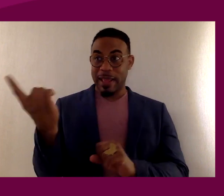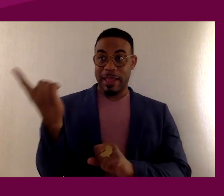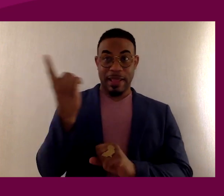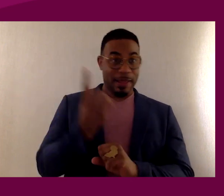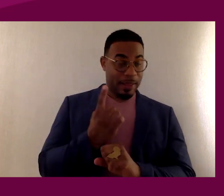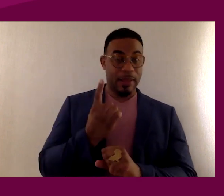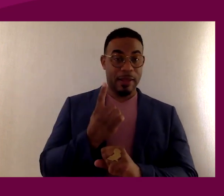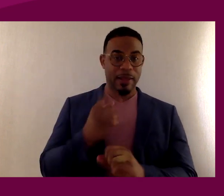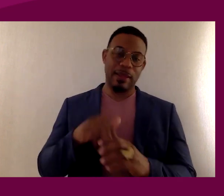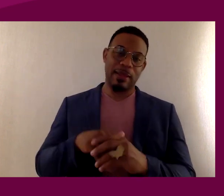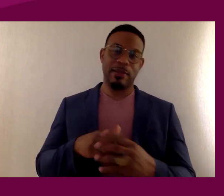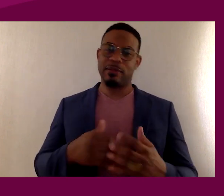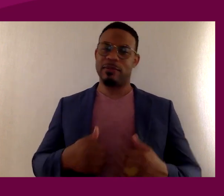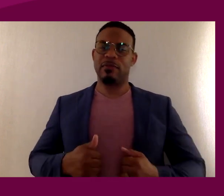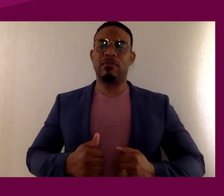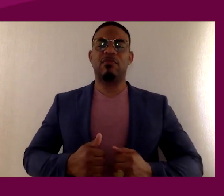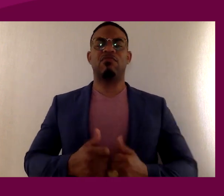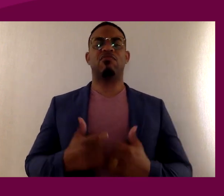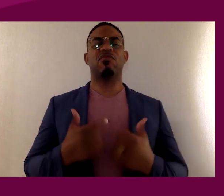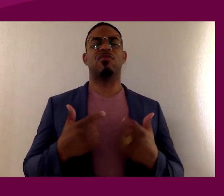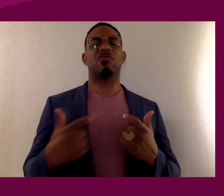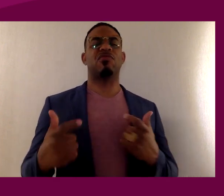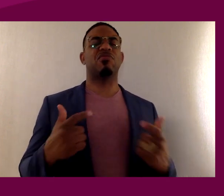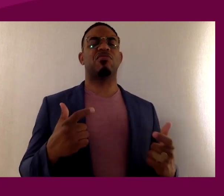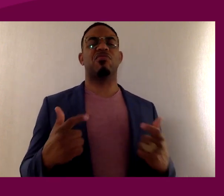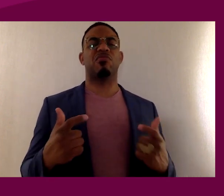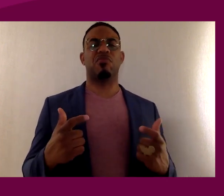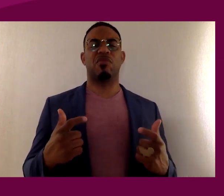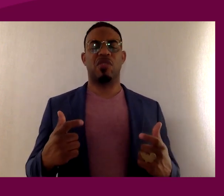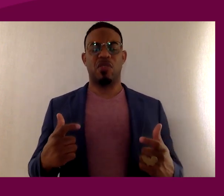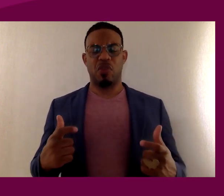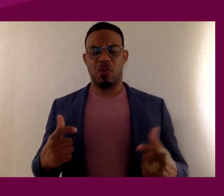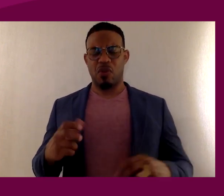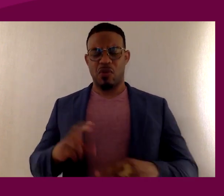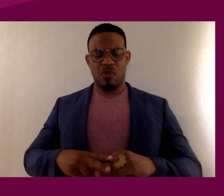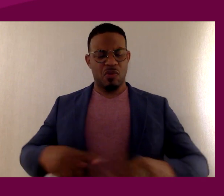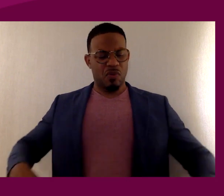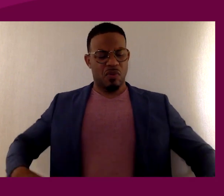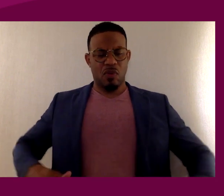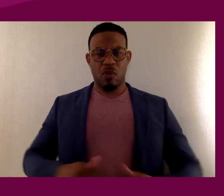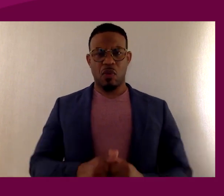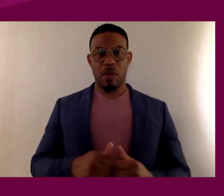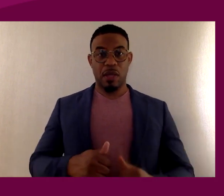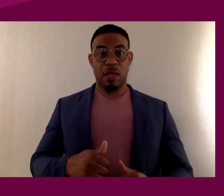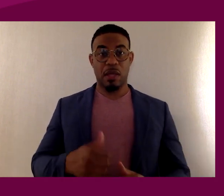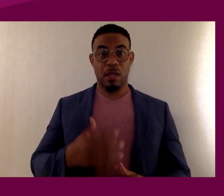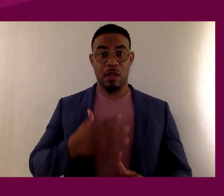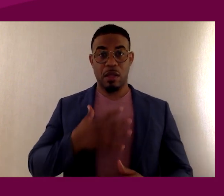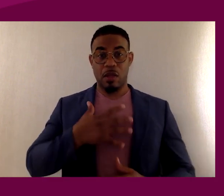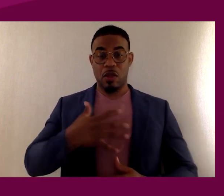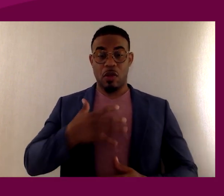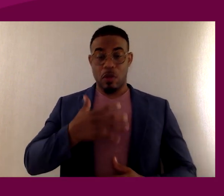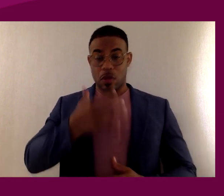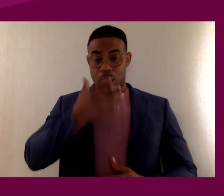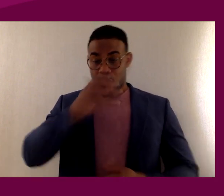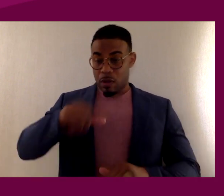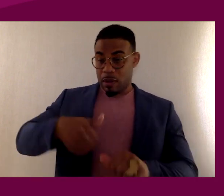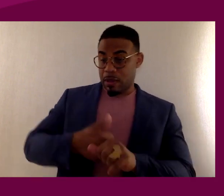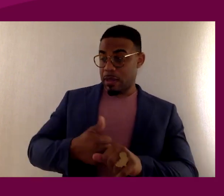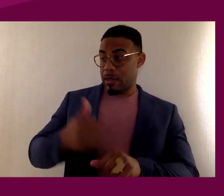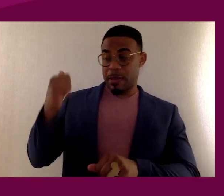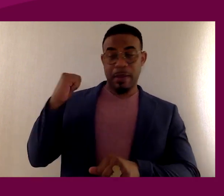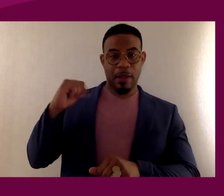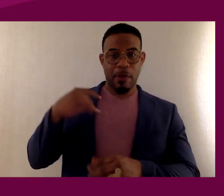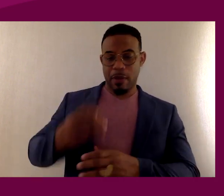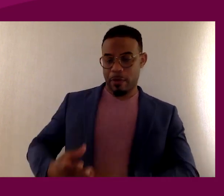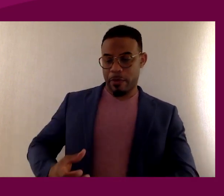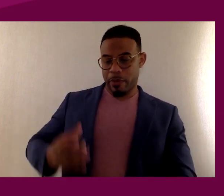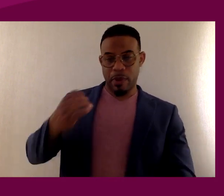and Ed came over. Ed Roberts is in this huge power wheelchair with a respirator attached to the back,